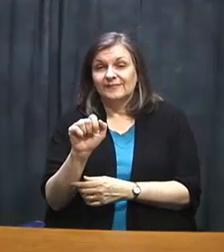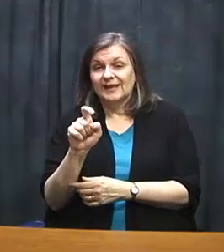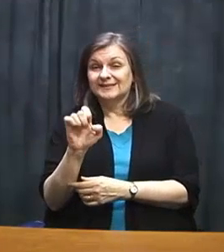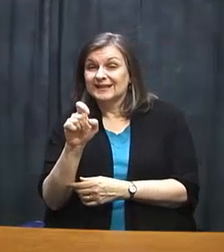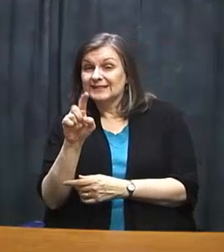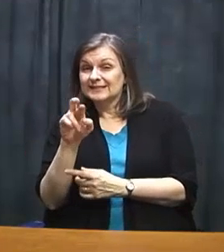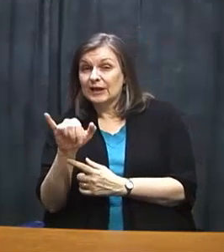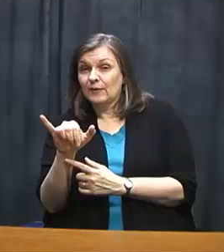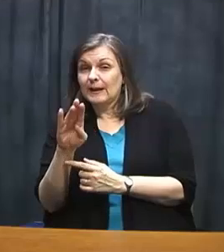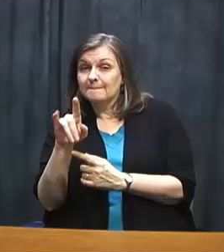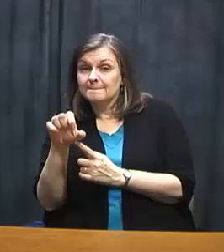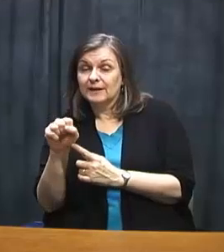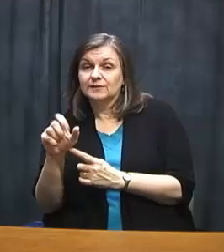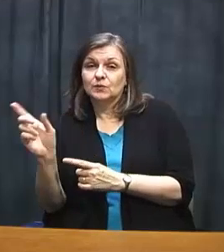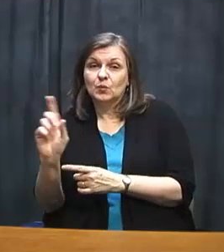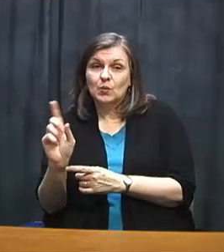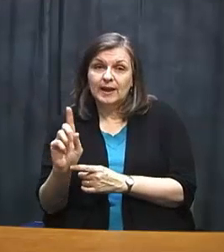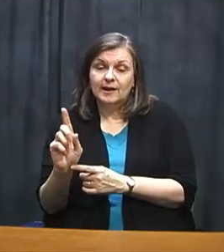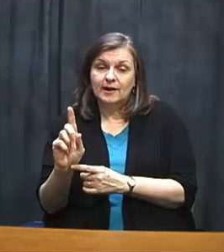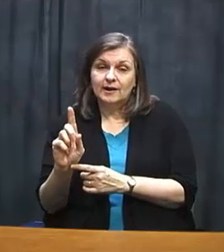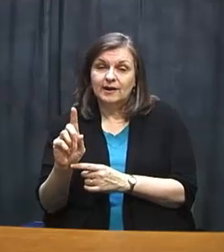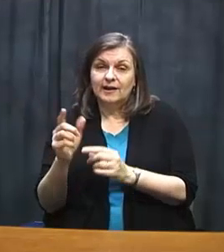we look at them as being the point